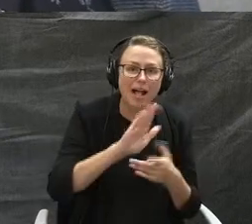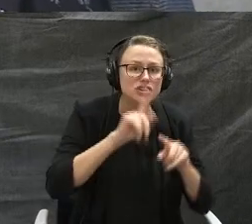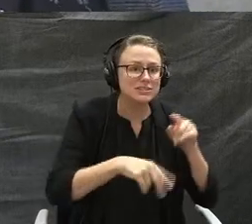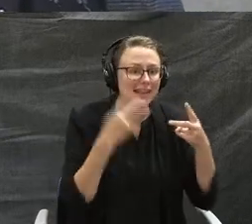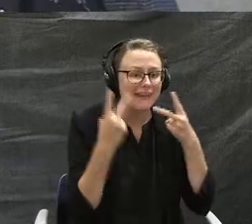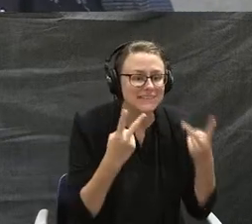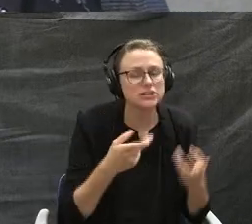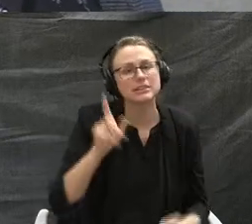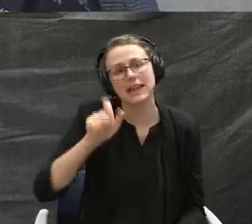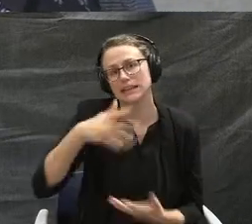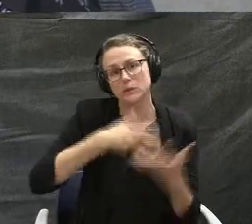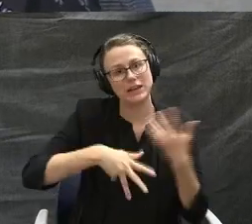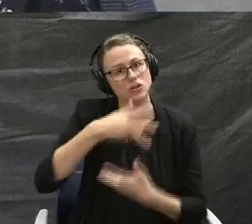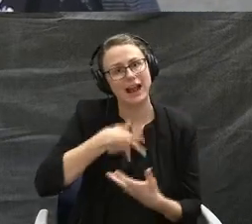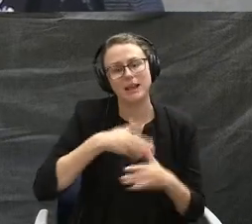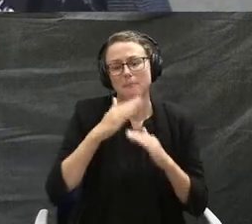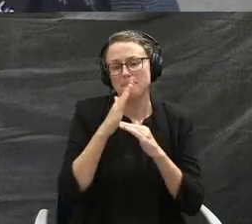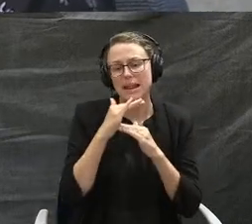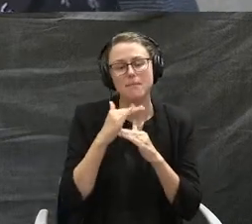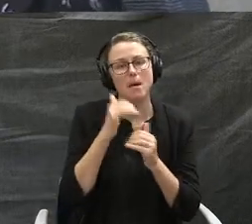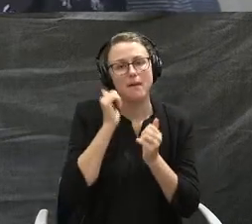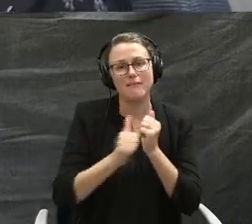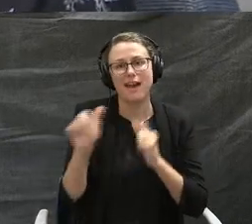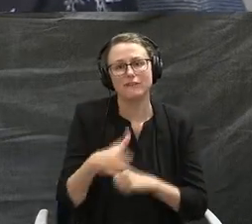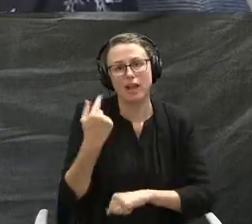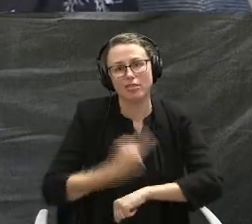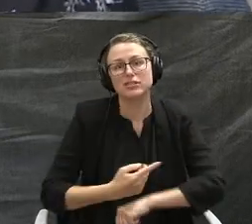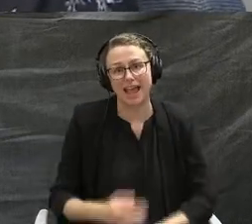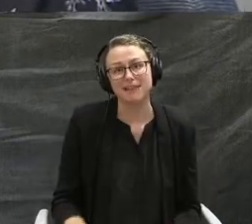every other day. Similar comments were received from